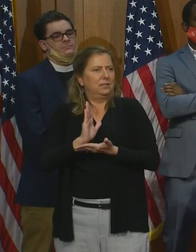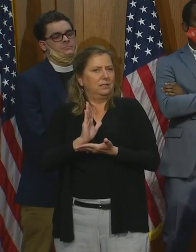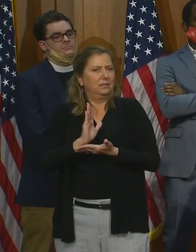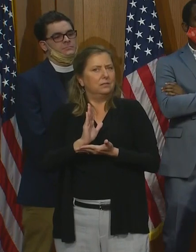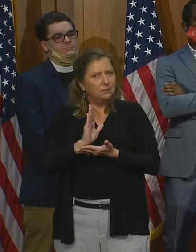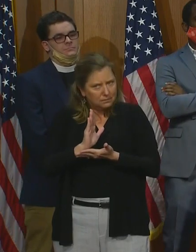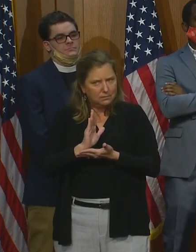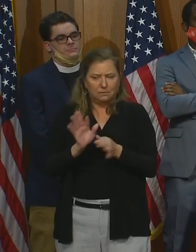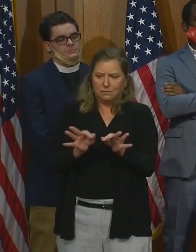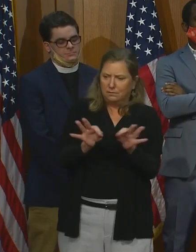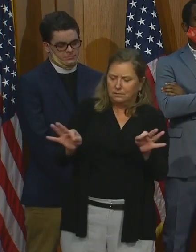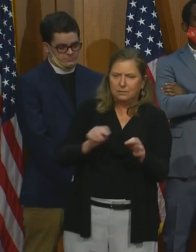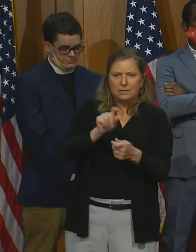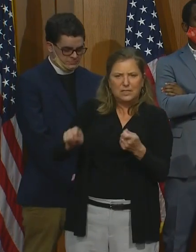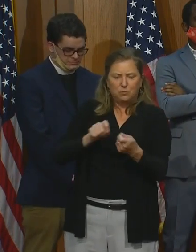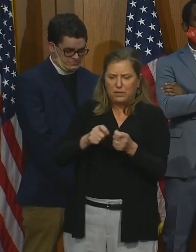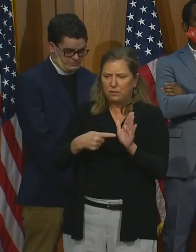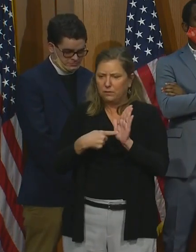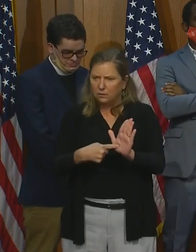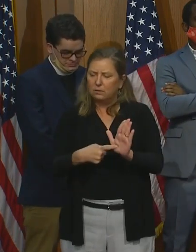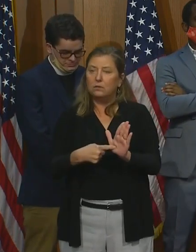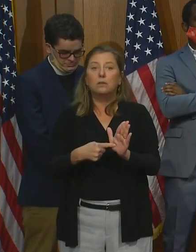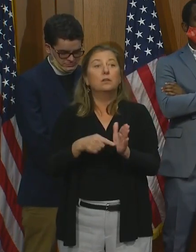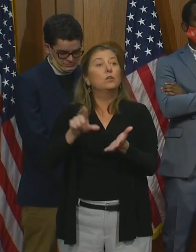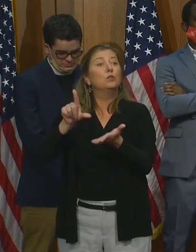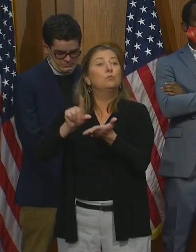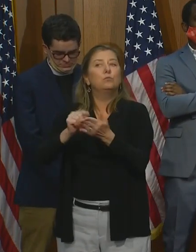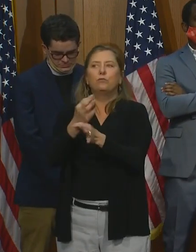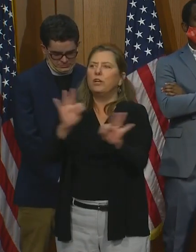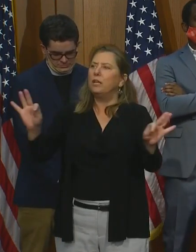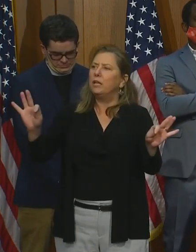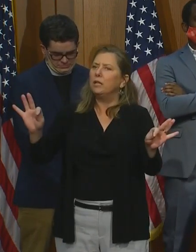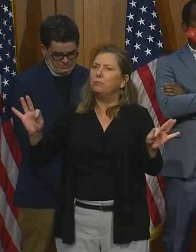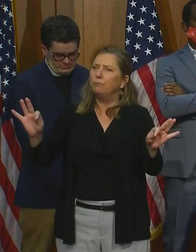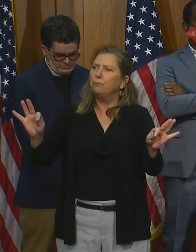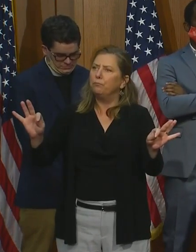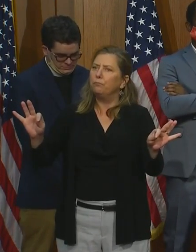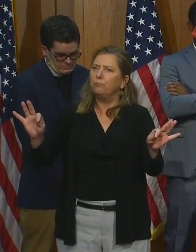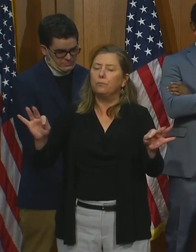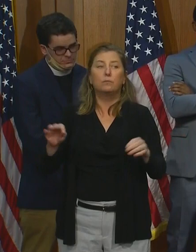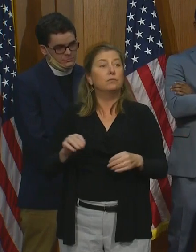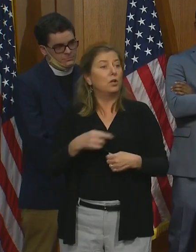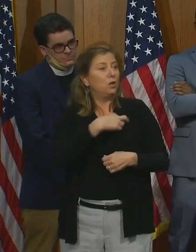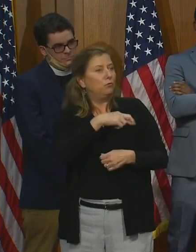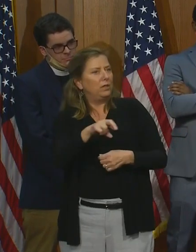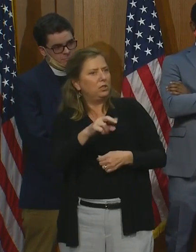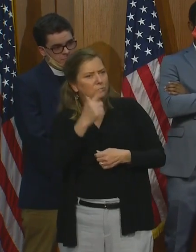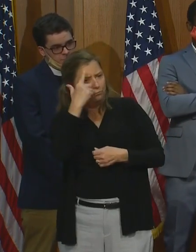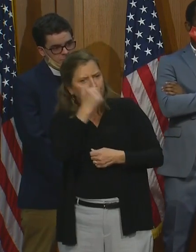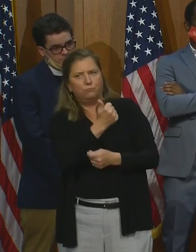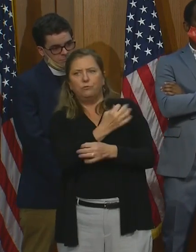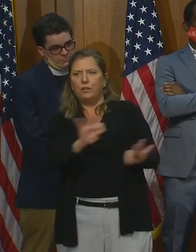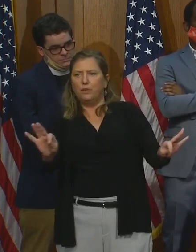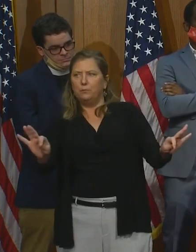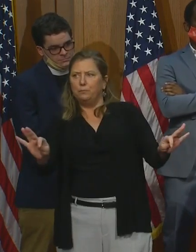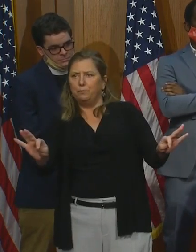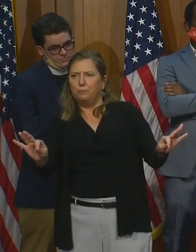INHERENT RIGHTS. IT SPECIFICALLY CALLED OUT FREEDOM